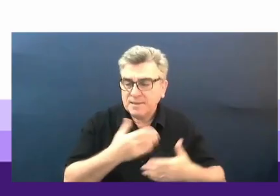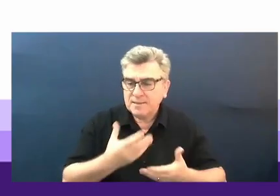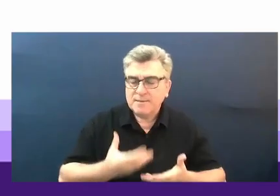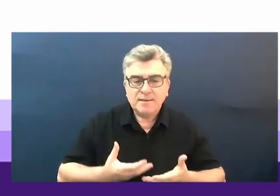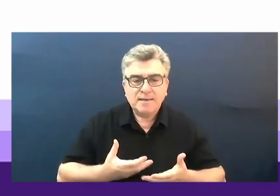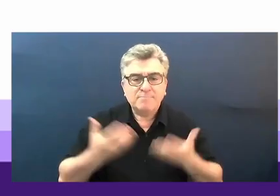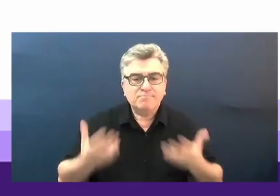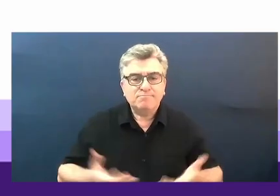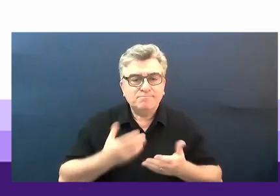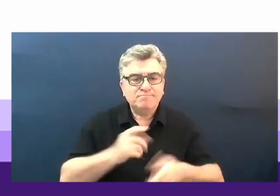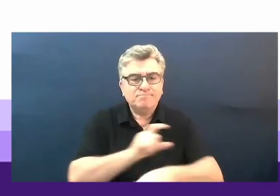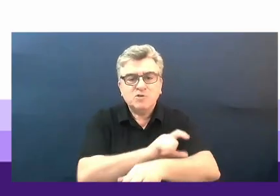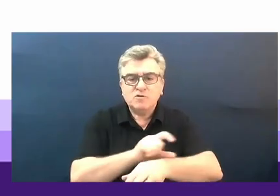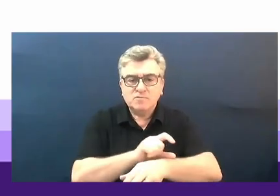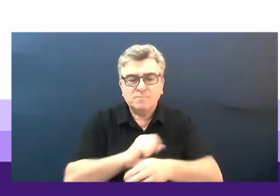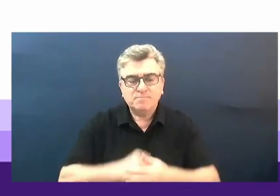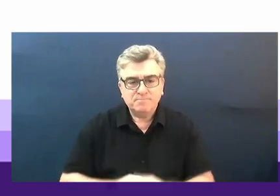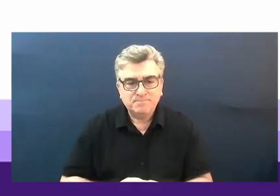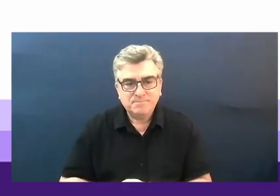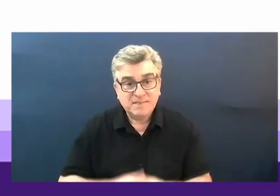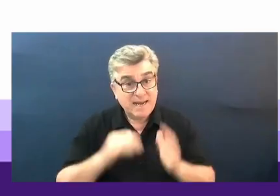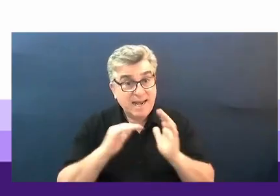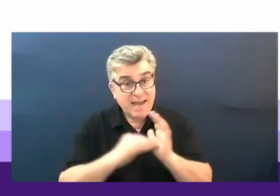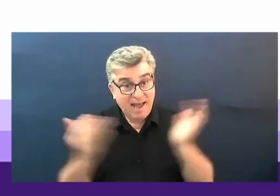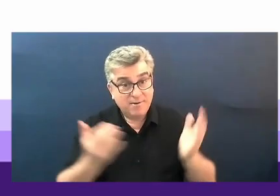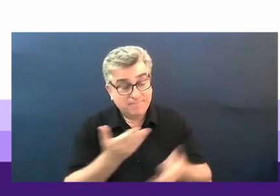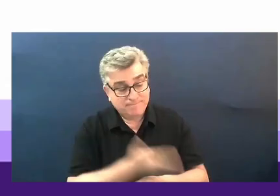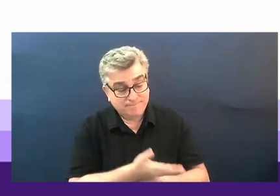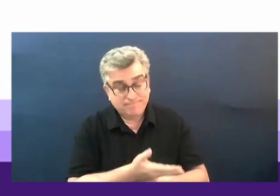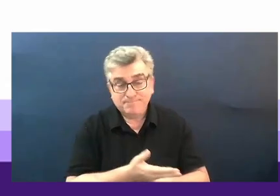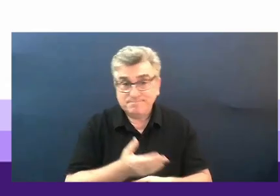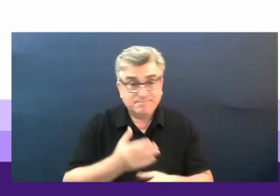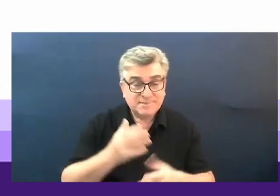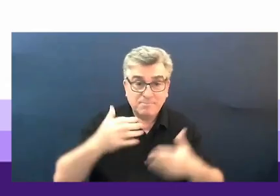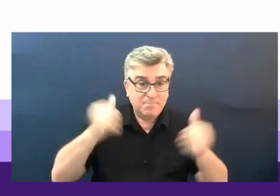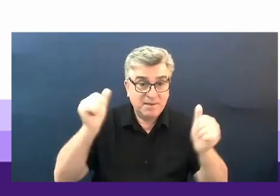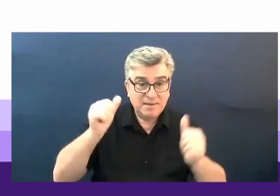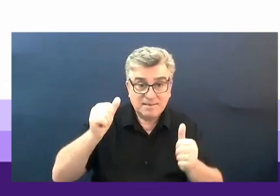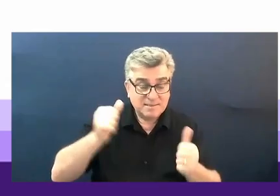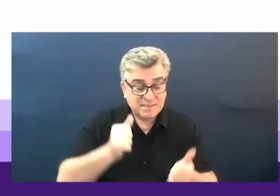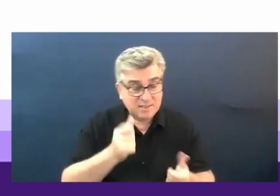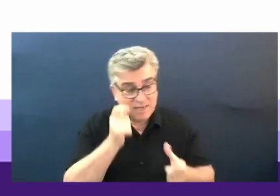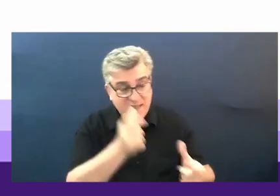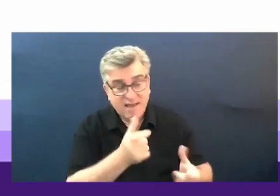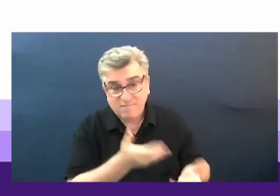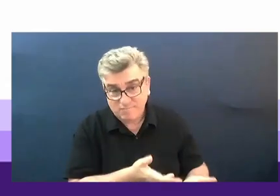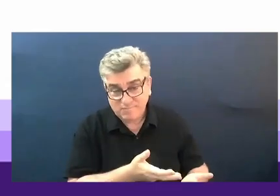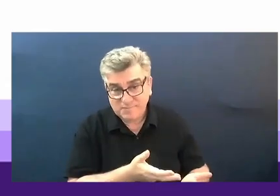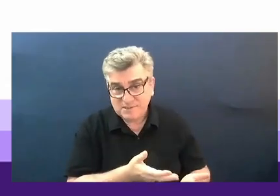And Sally now being successful in community care has been a great outcome. And we've also had other